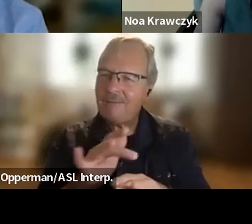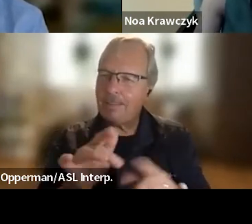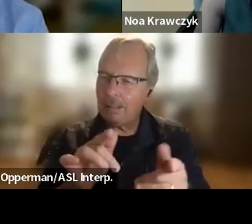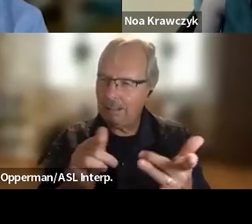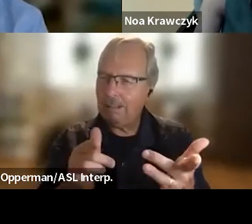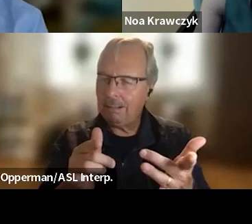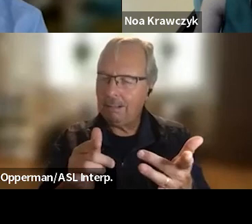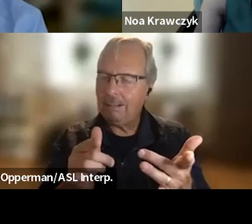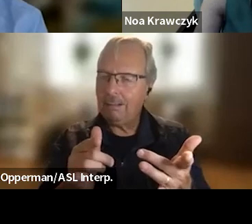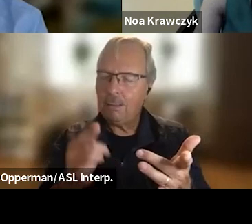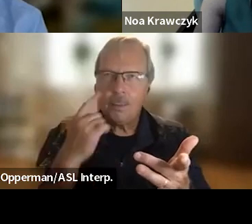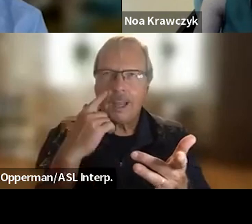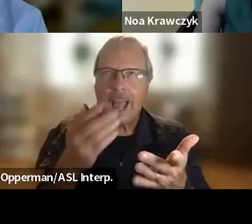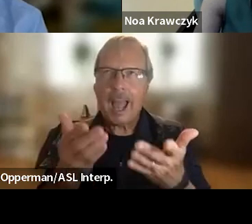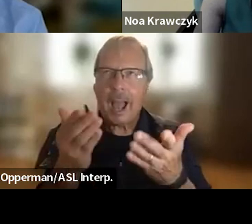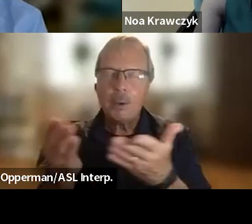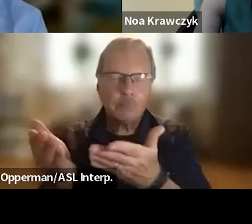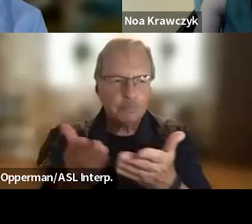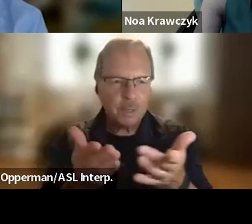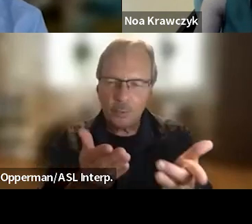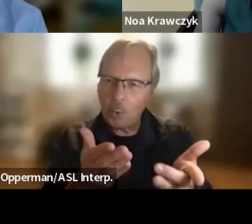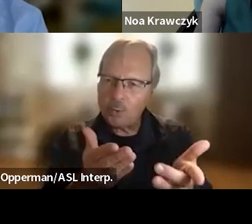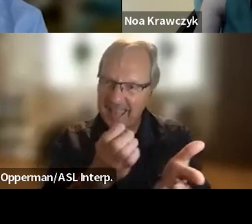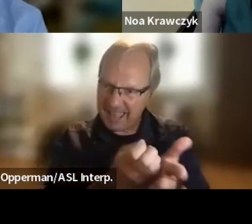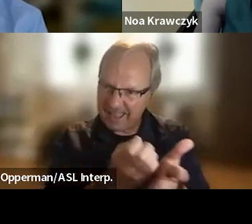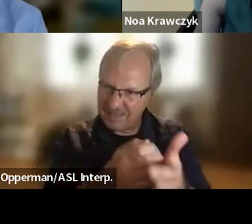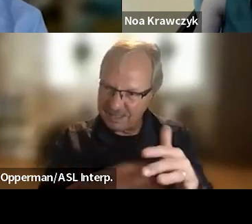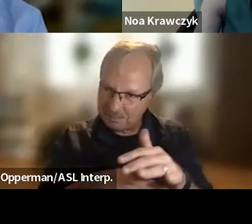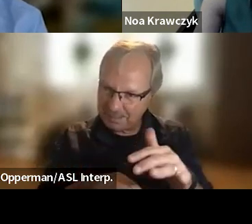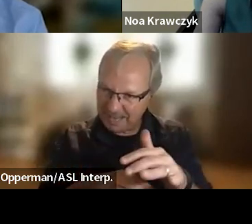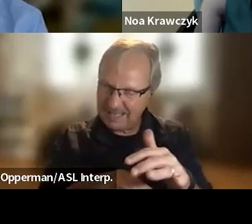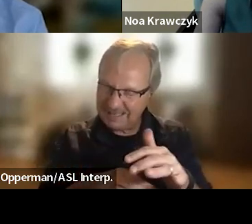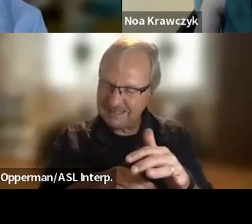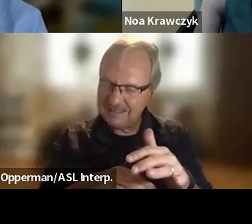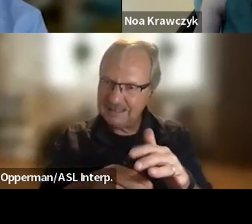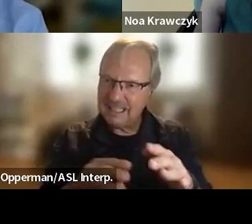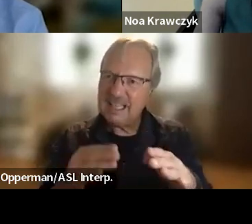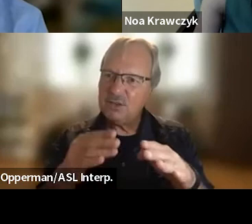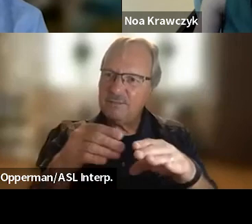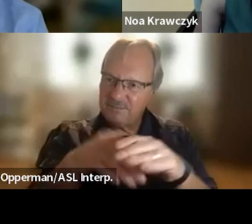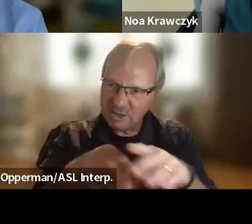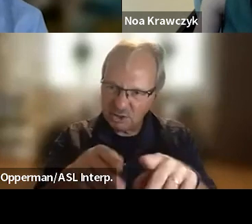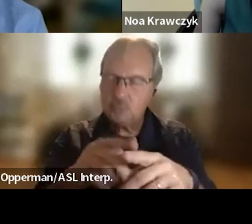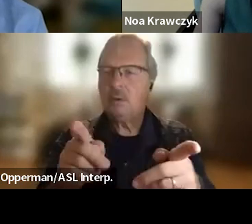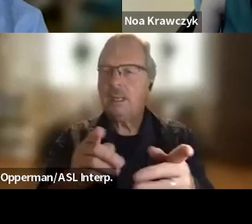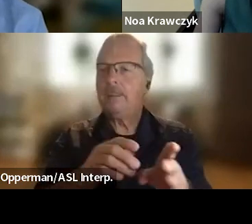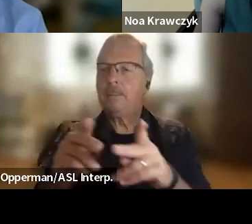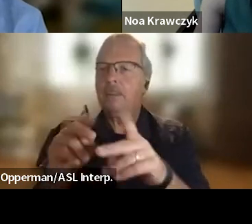about how to bring those evidence-based interventions into these settings as well, I think is really a kind of on the cusp of a challenge